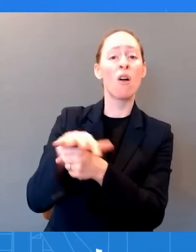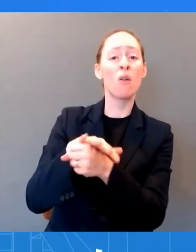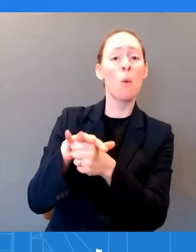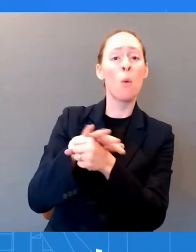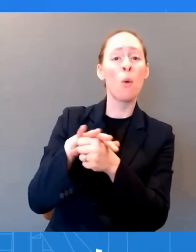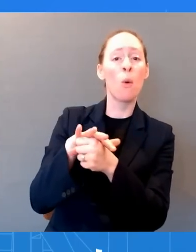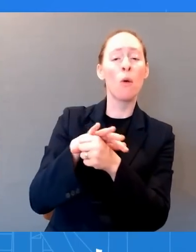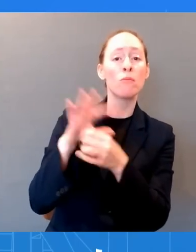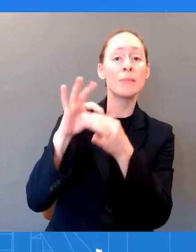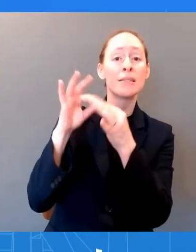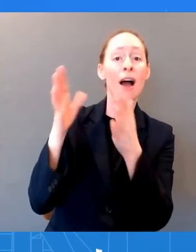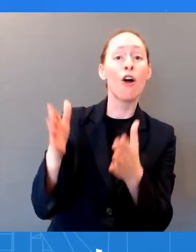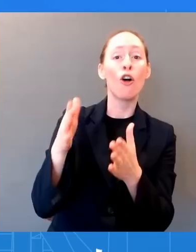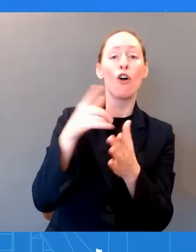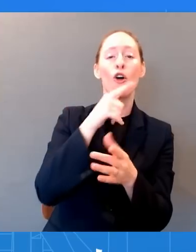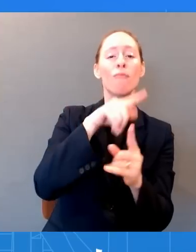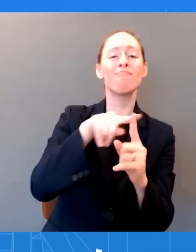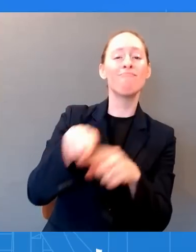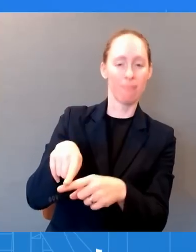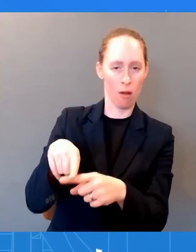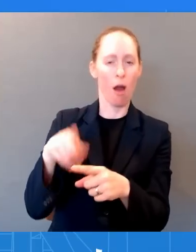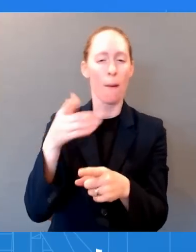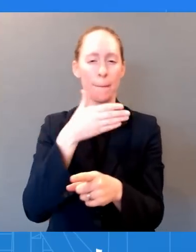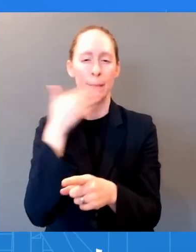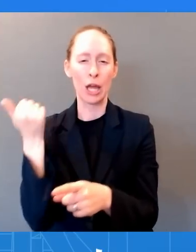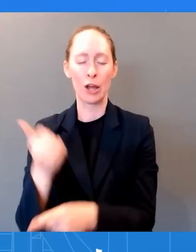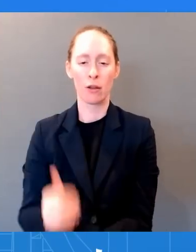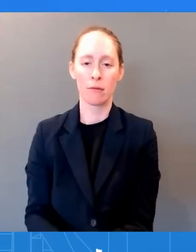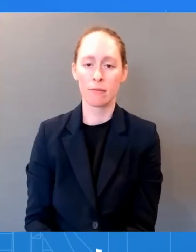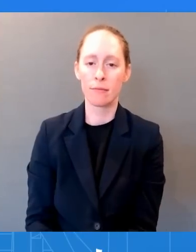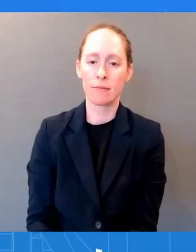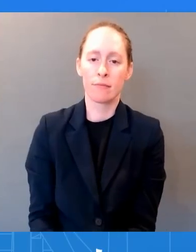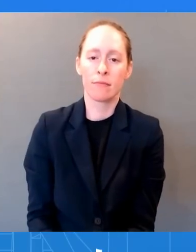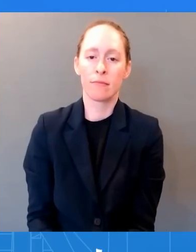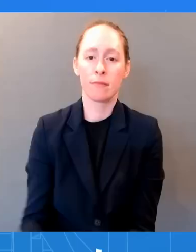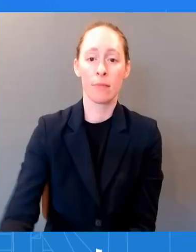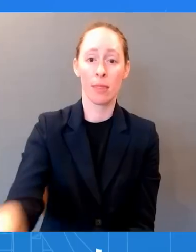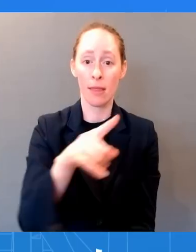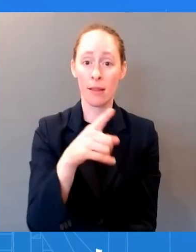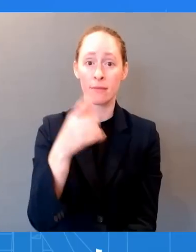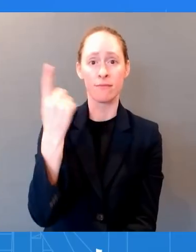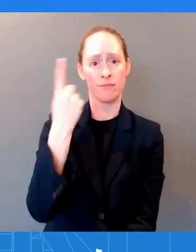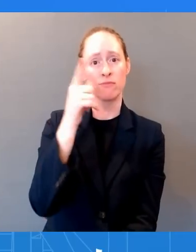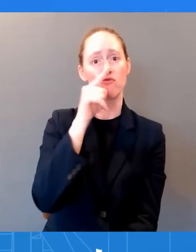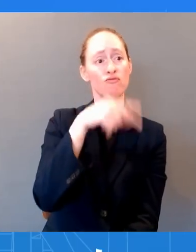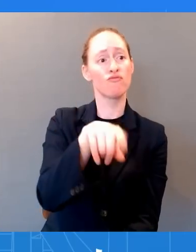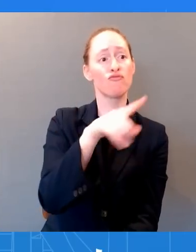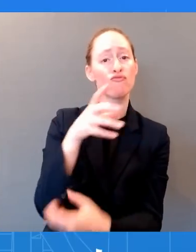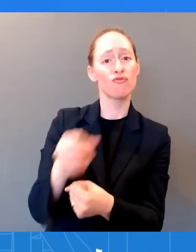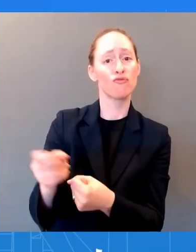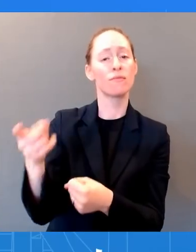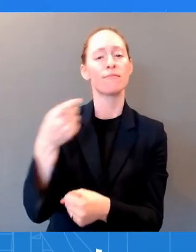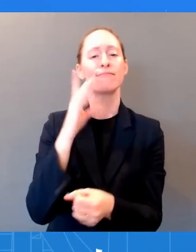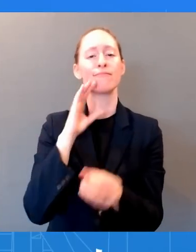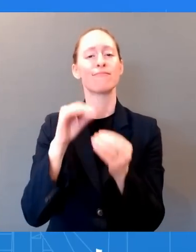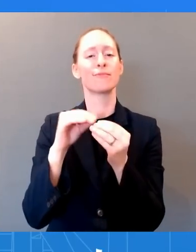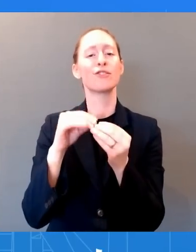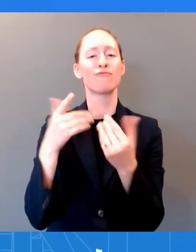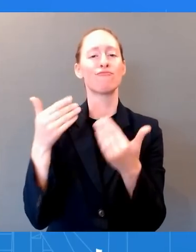When you have those trusted voices, that -- that does help make sure that people go get vaccinated